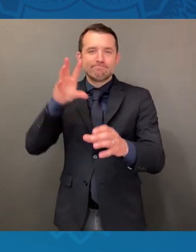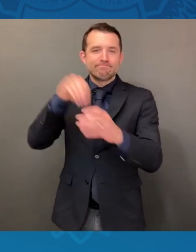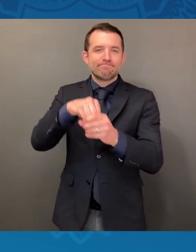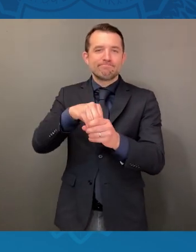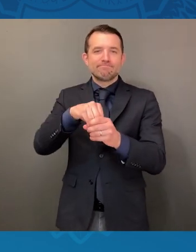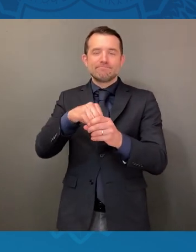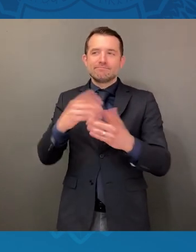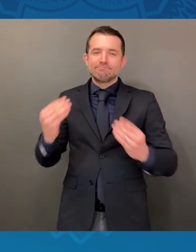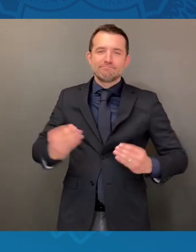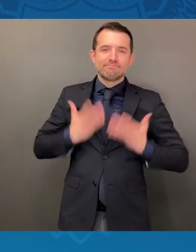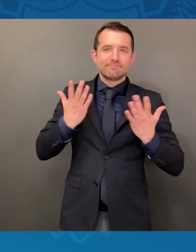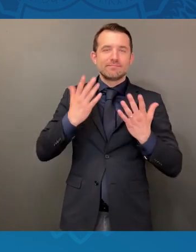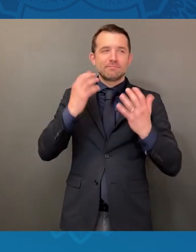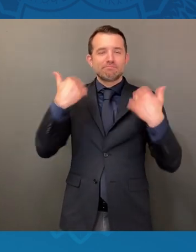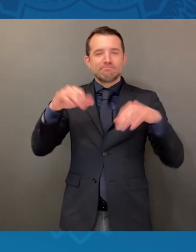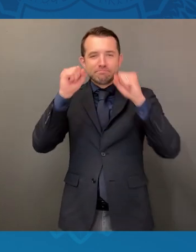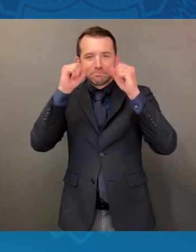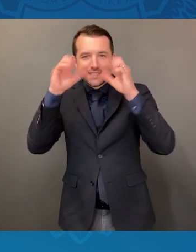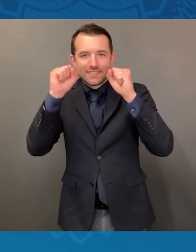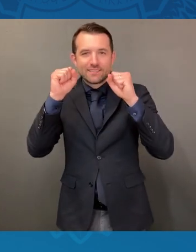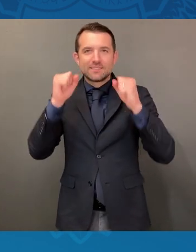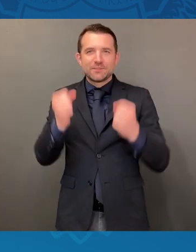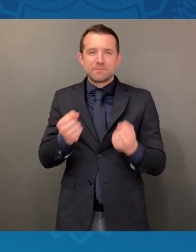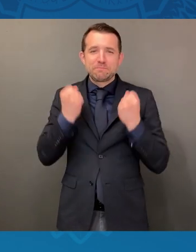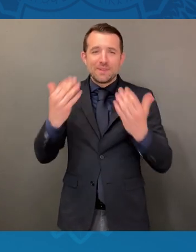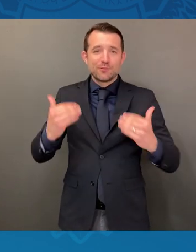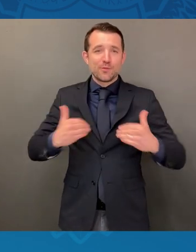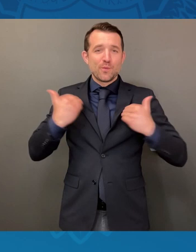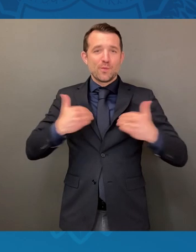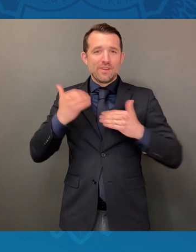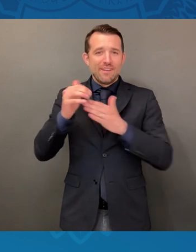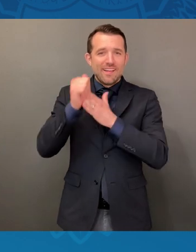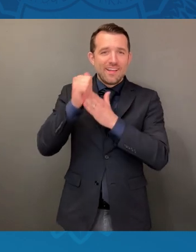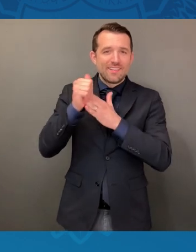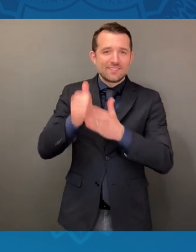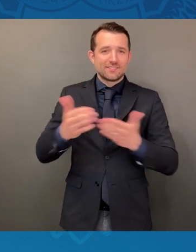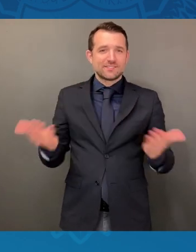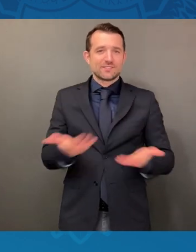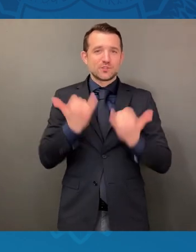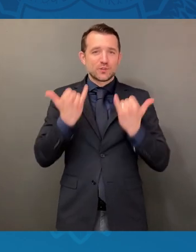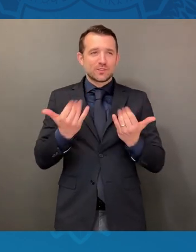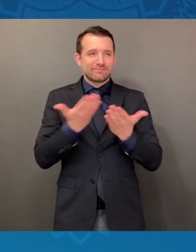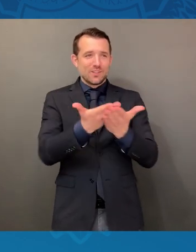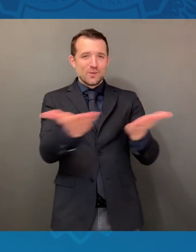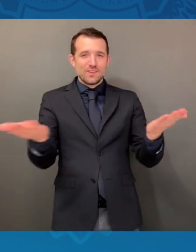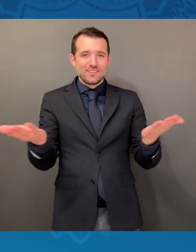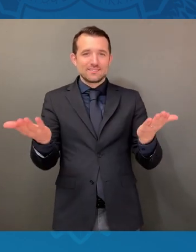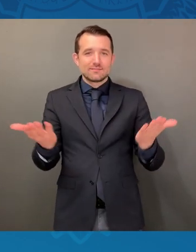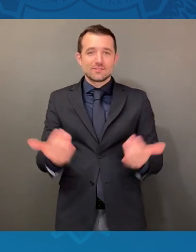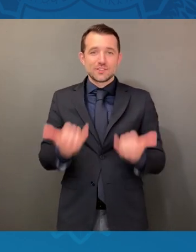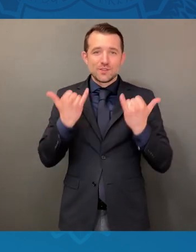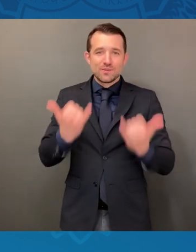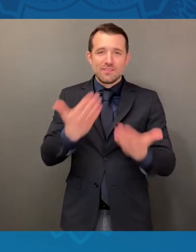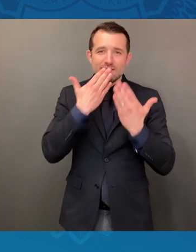and I see many of our young ladies in the room today. So this is a good day, and I do know that our future is bright